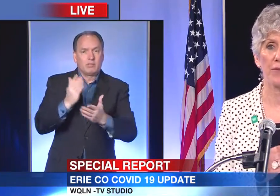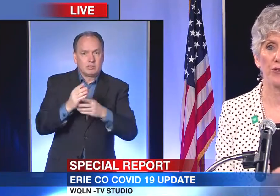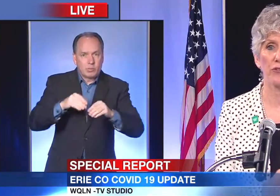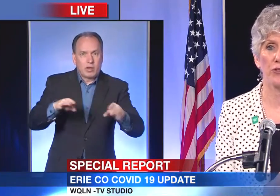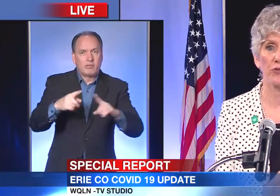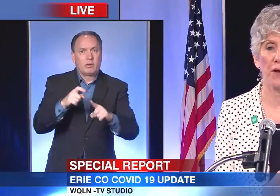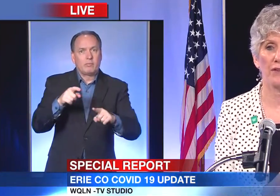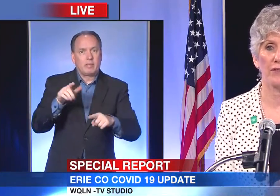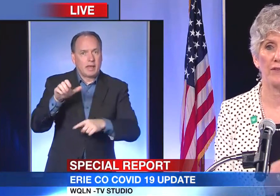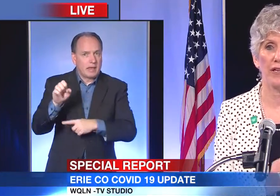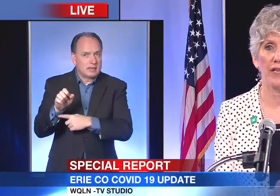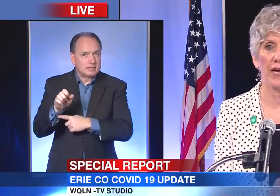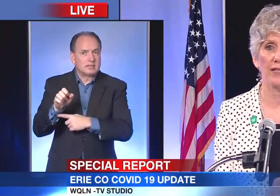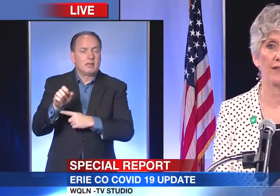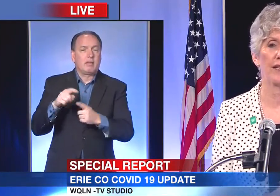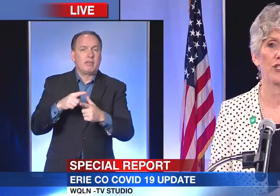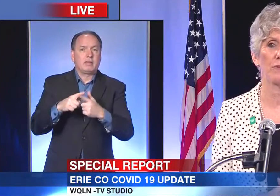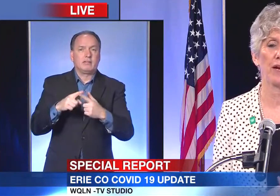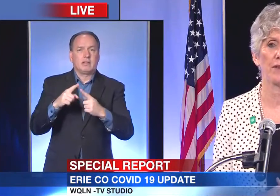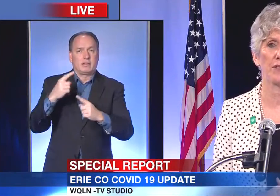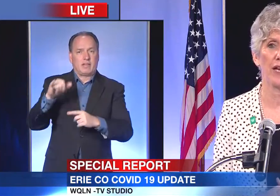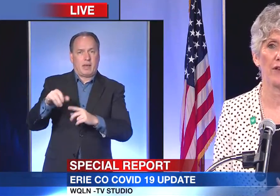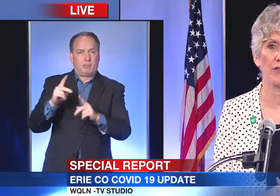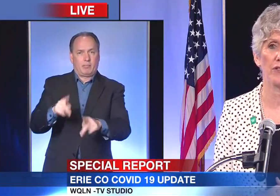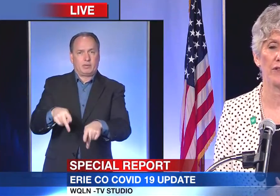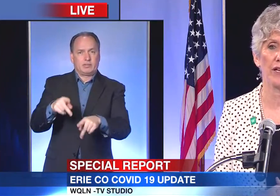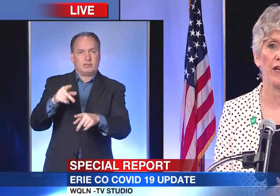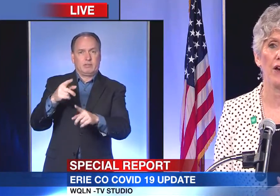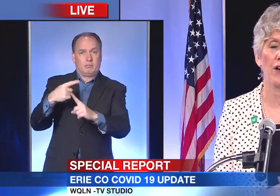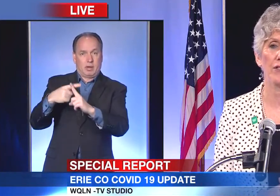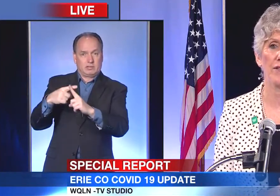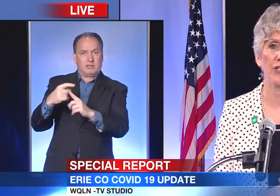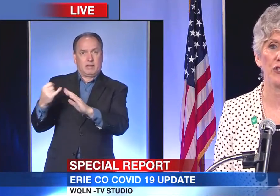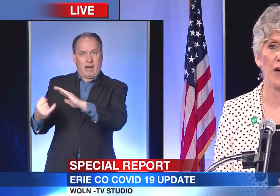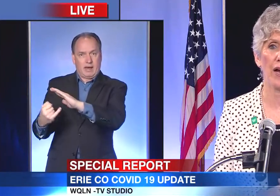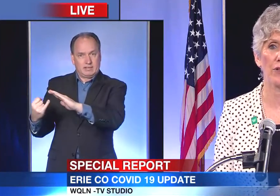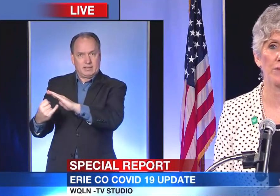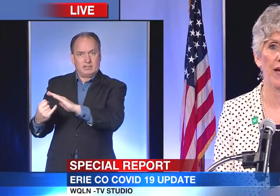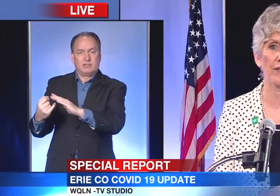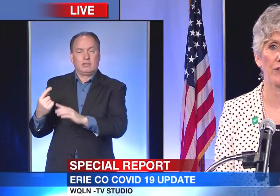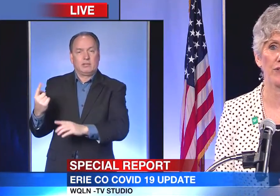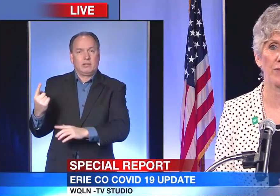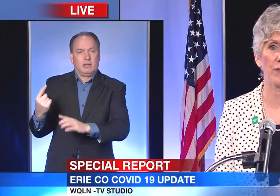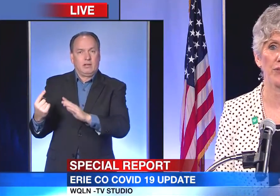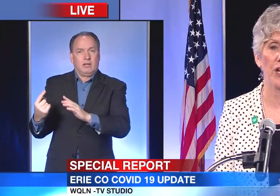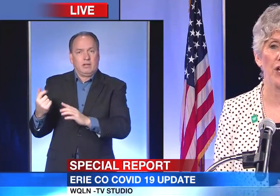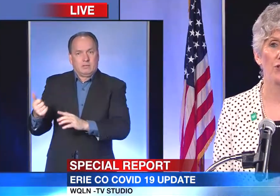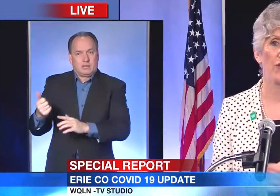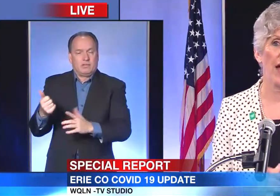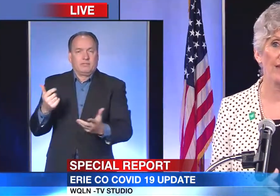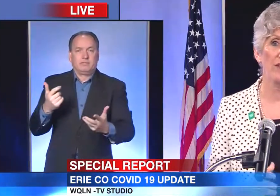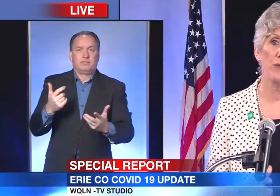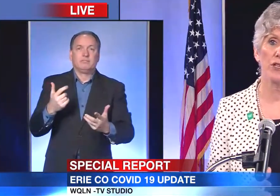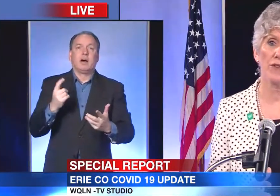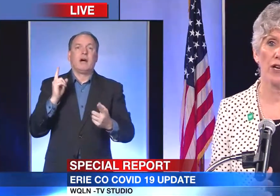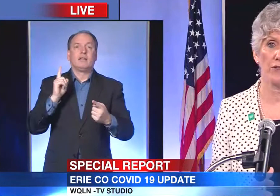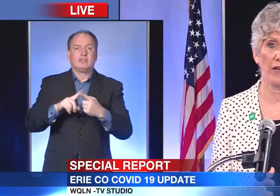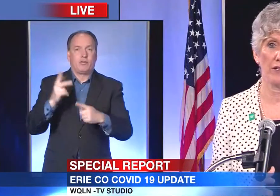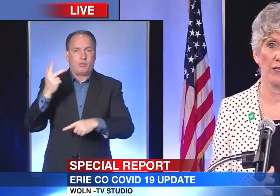HOPEFULLY WE CAN STOP THE SPREAD FROM THAT CASE AND GET THAT PERSON WHO IS POSITIVE IN ISOLATION BY THEMSELVES UNTIL THEY ARE 72 HOURS PAST THEIR